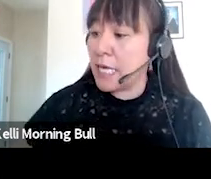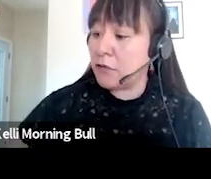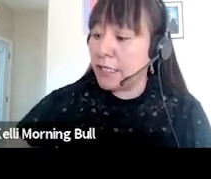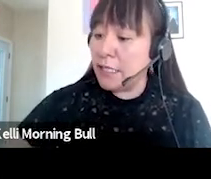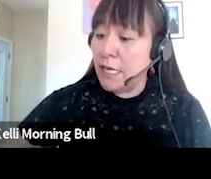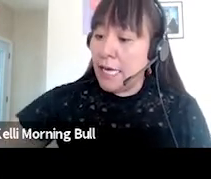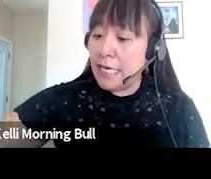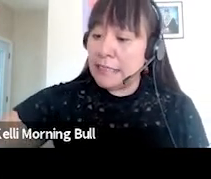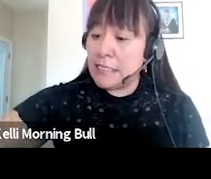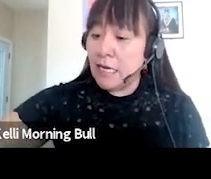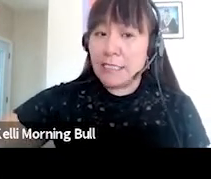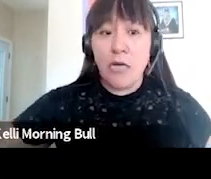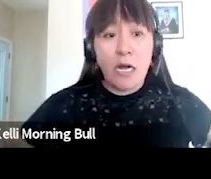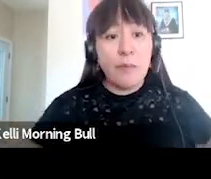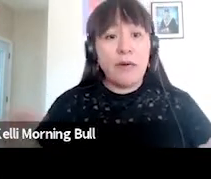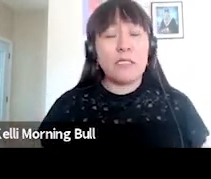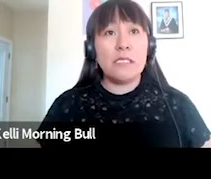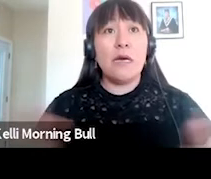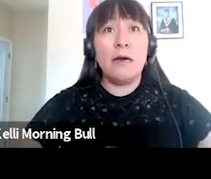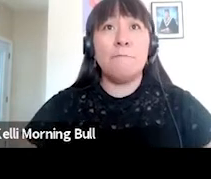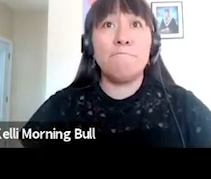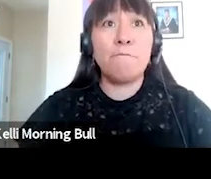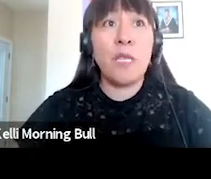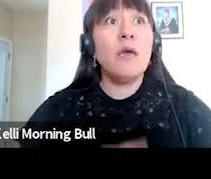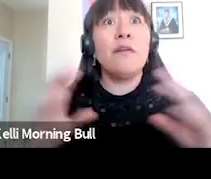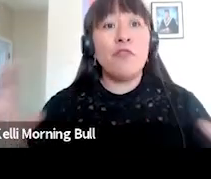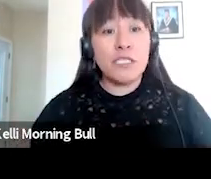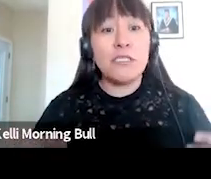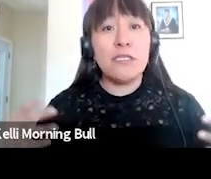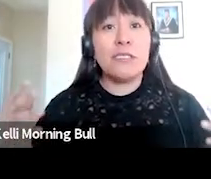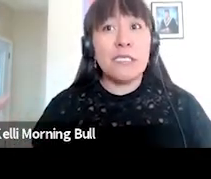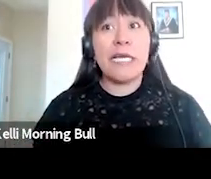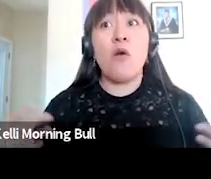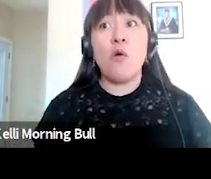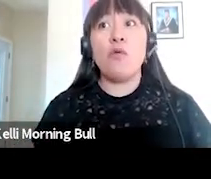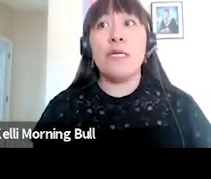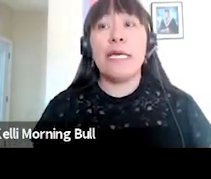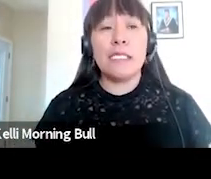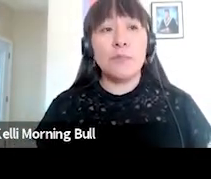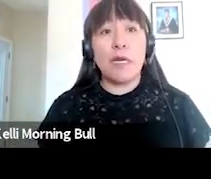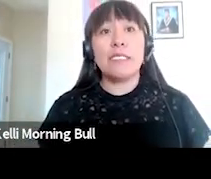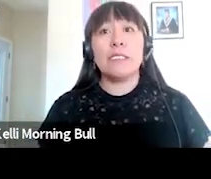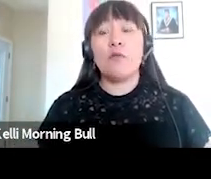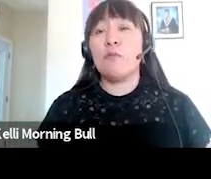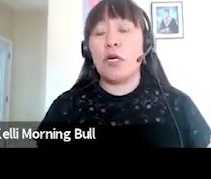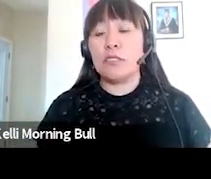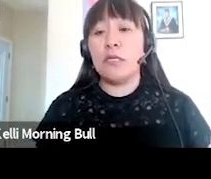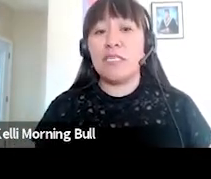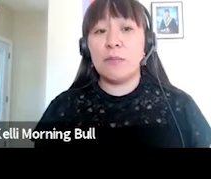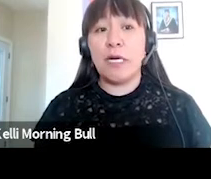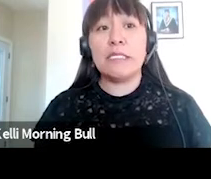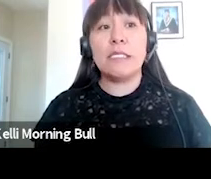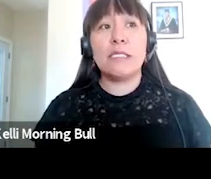Calgary and to talk about first to take our own experiences, our own personal lived experiences,